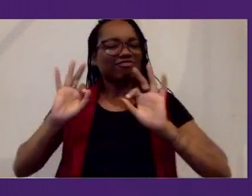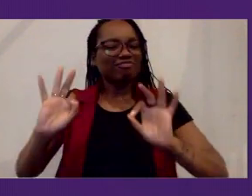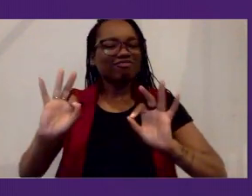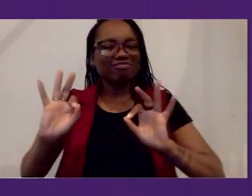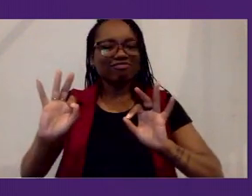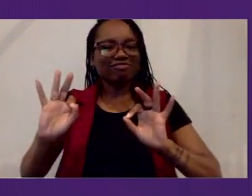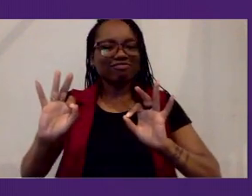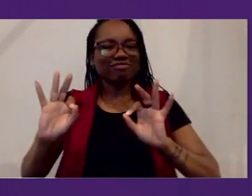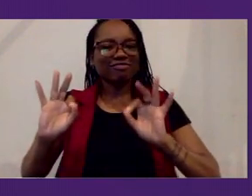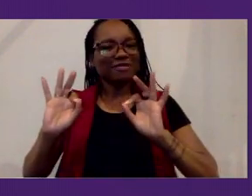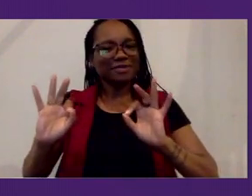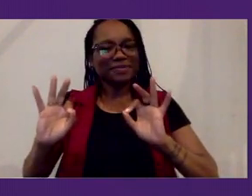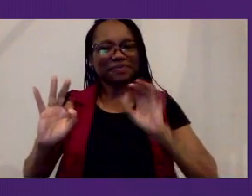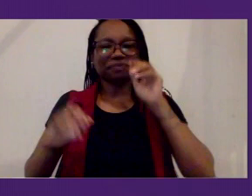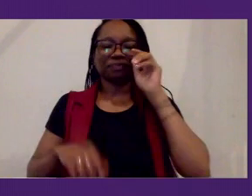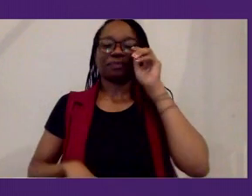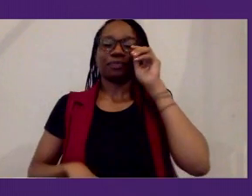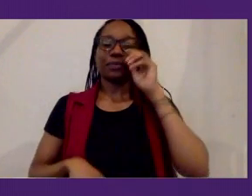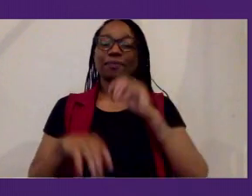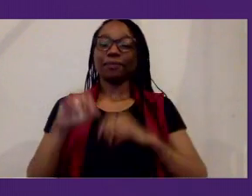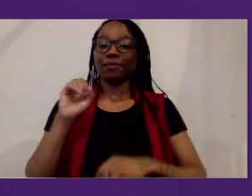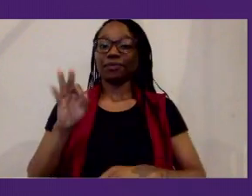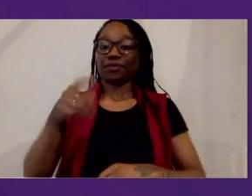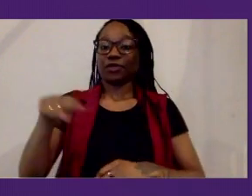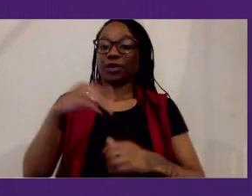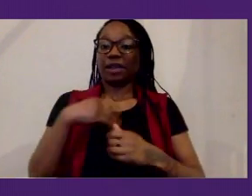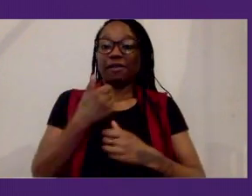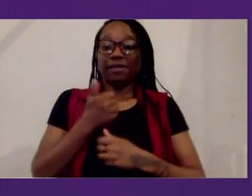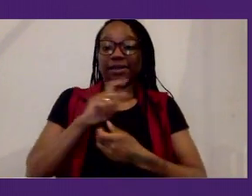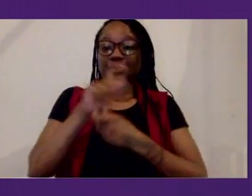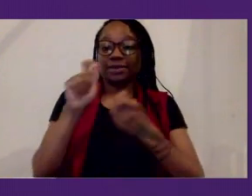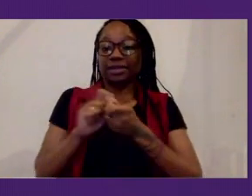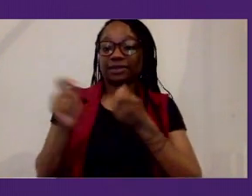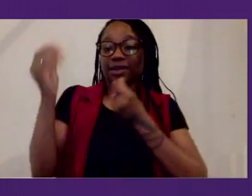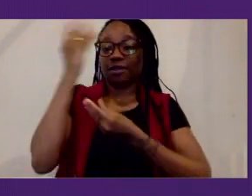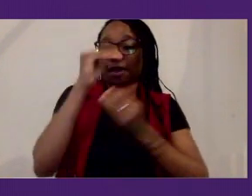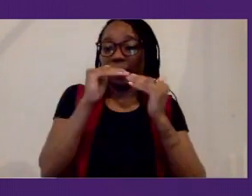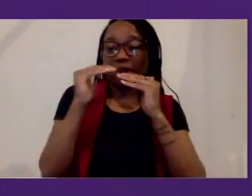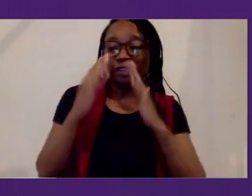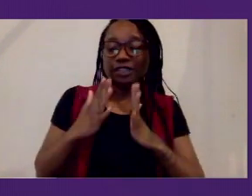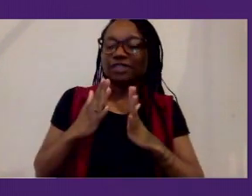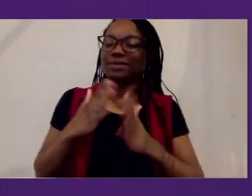And if you have any specific thought partners in mind, please feel free to shout them out.